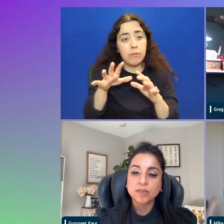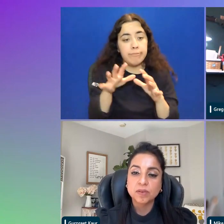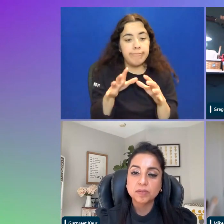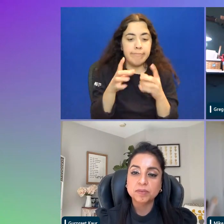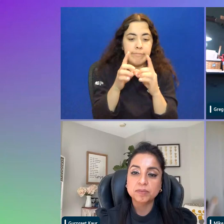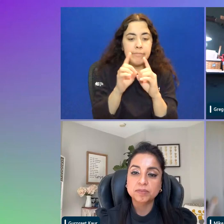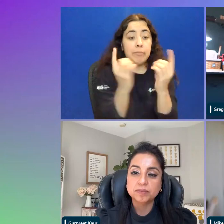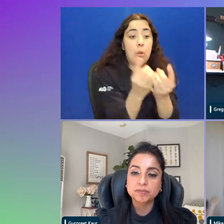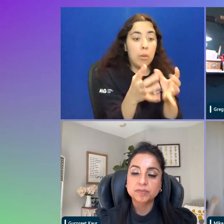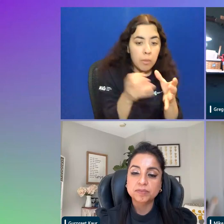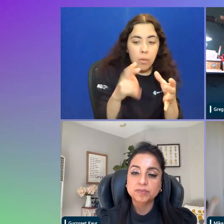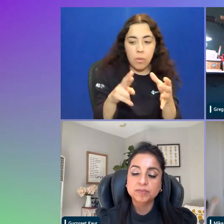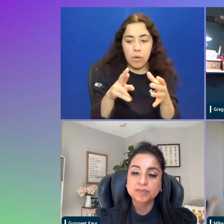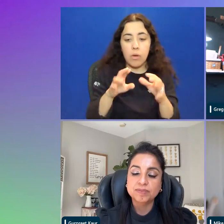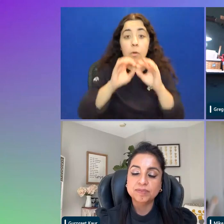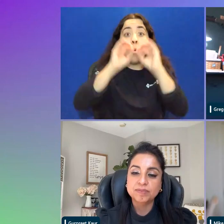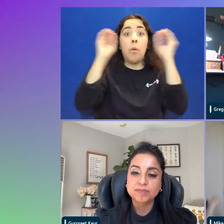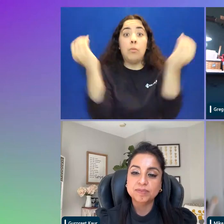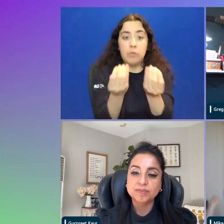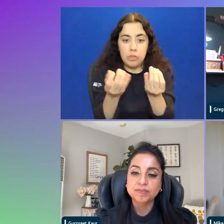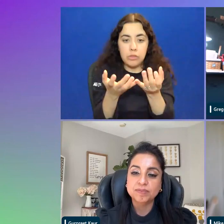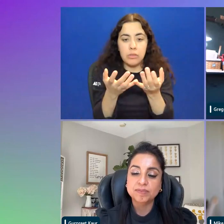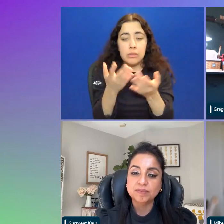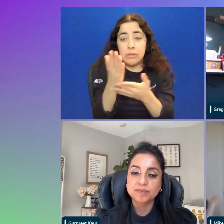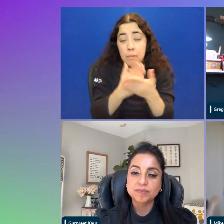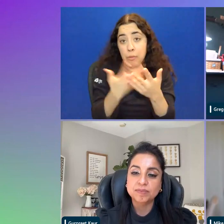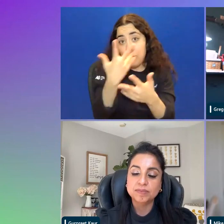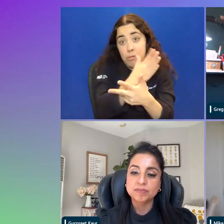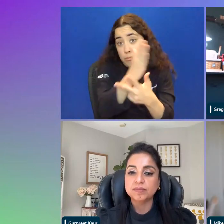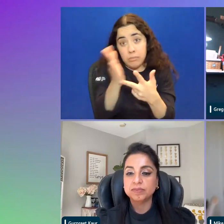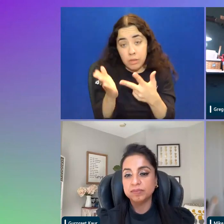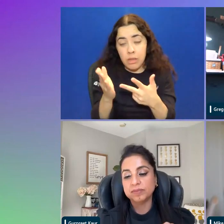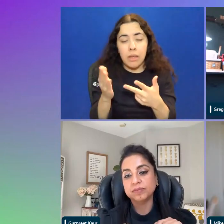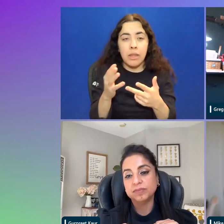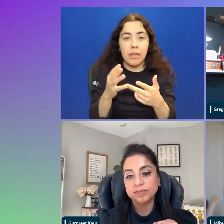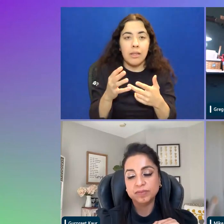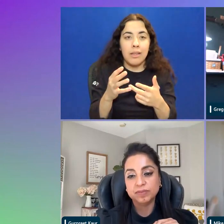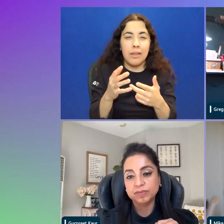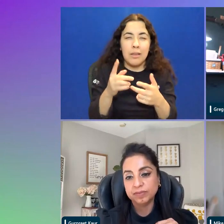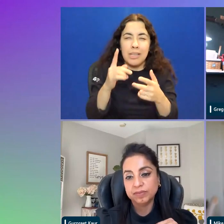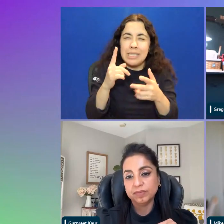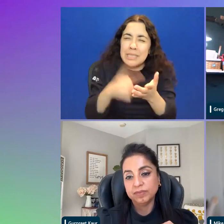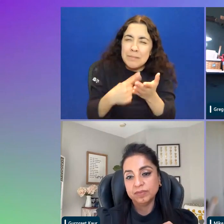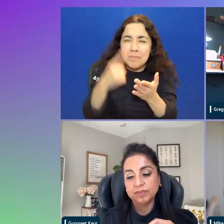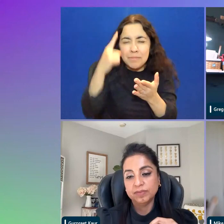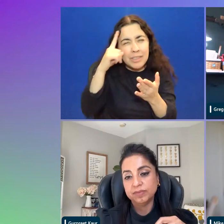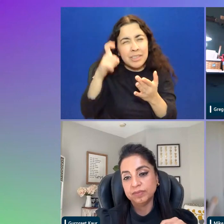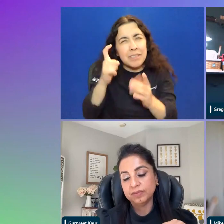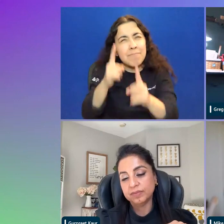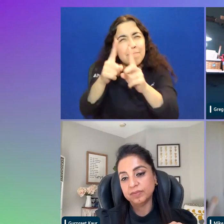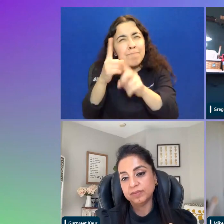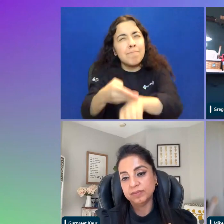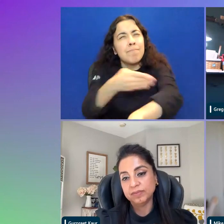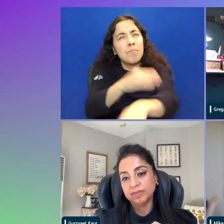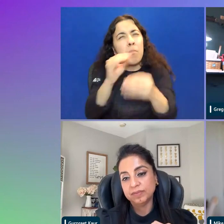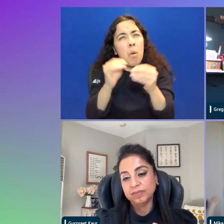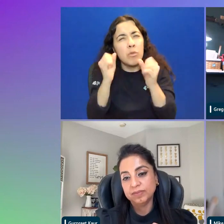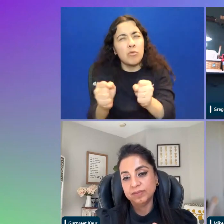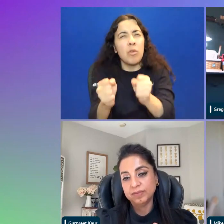organizational level. Sometimes they're all three. But if you're not plugged into that and sometimes you think we should have higher, stronger goals, whatever you can get like get